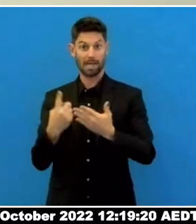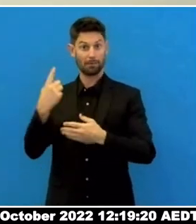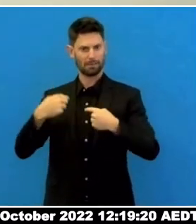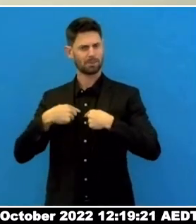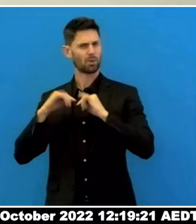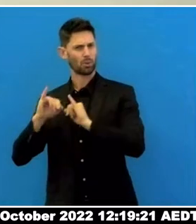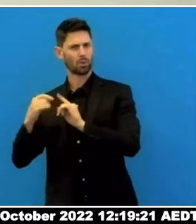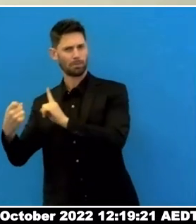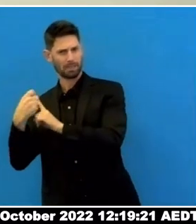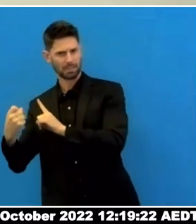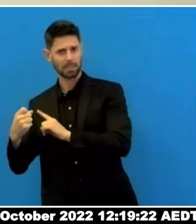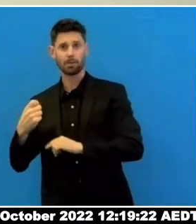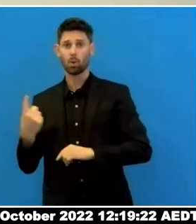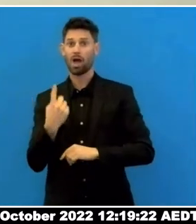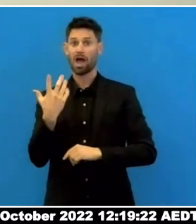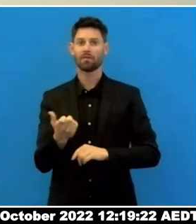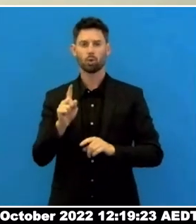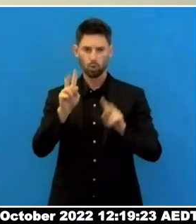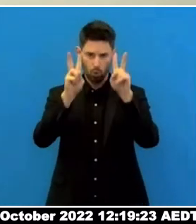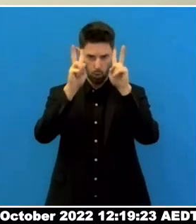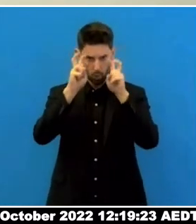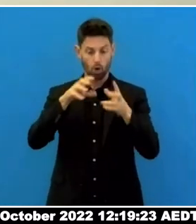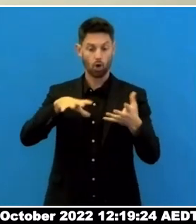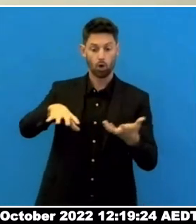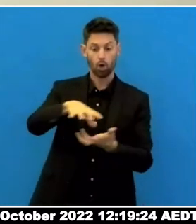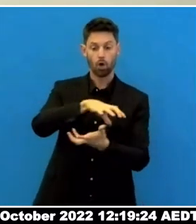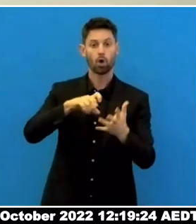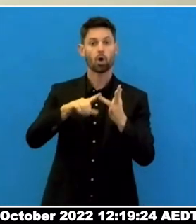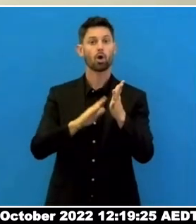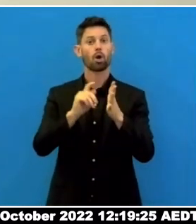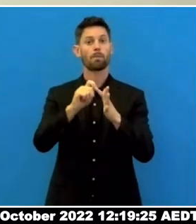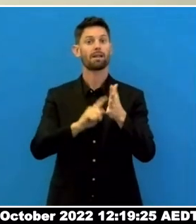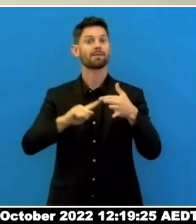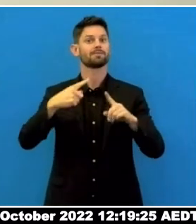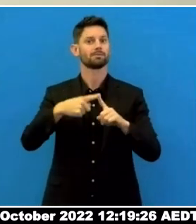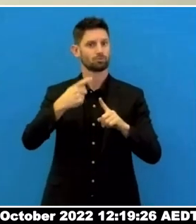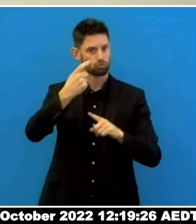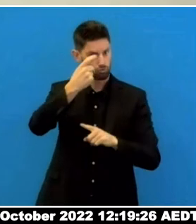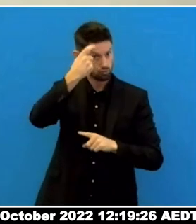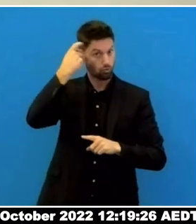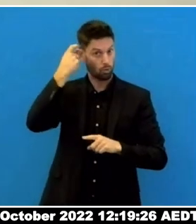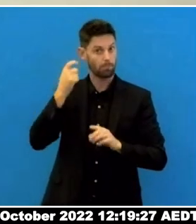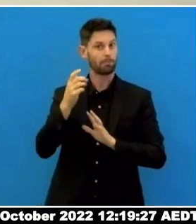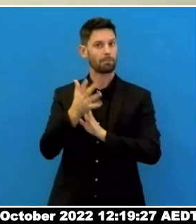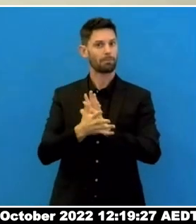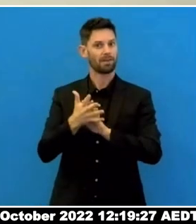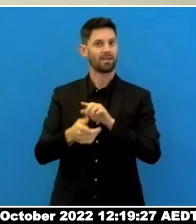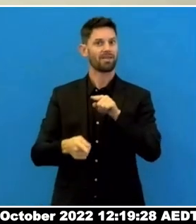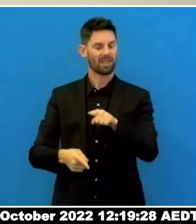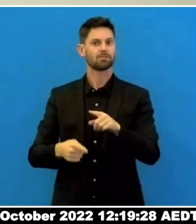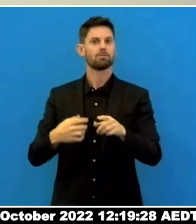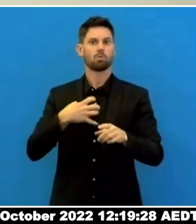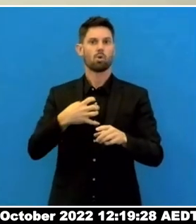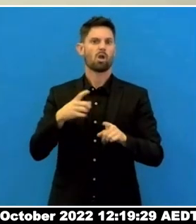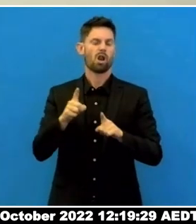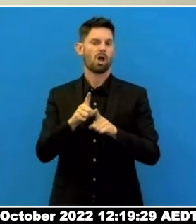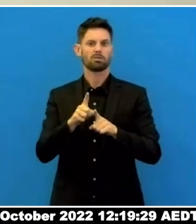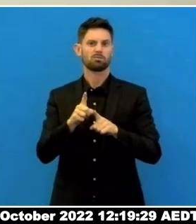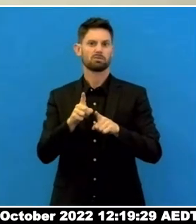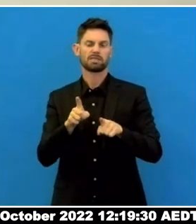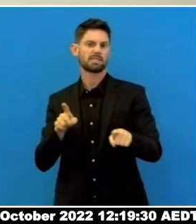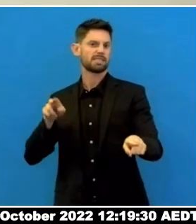And complex trauma is is recognised as really being very profound in its impact.